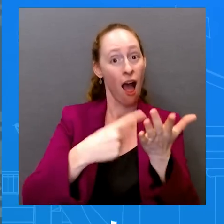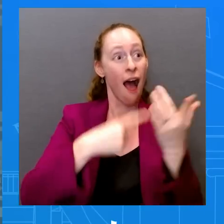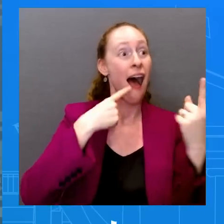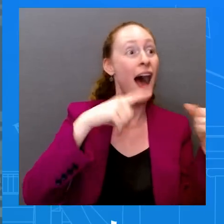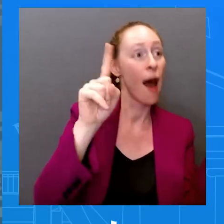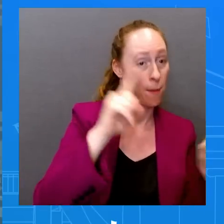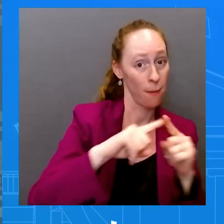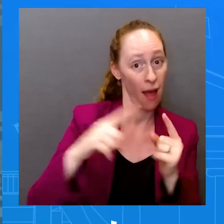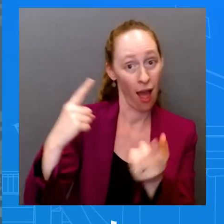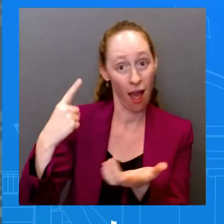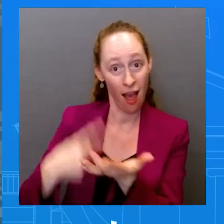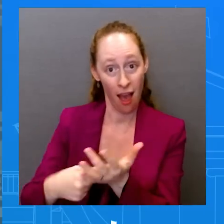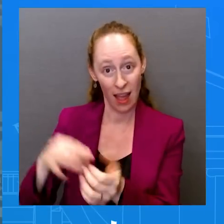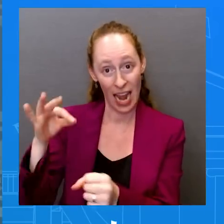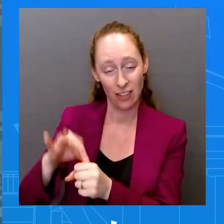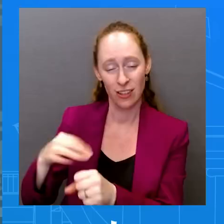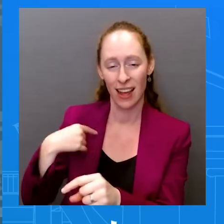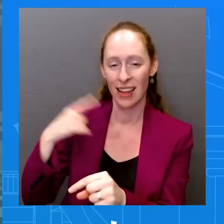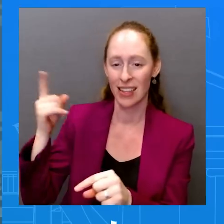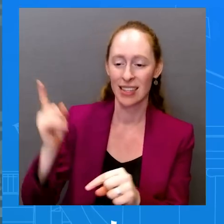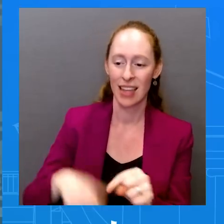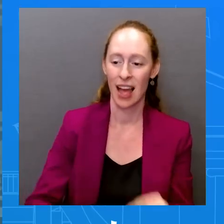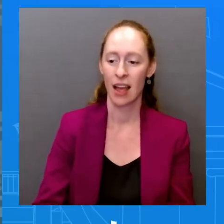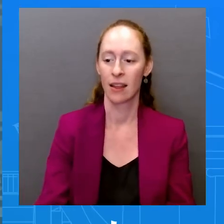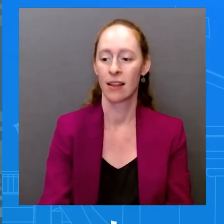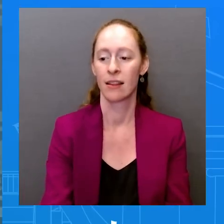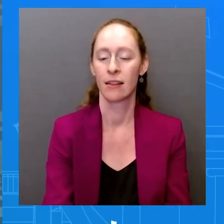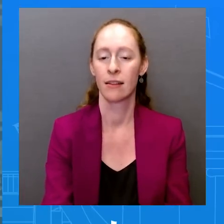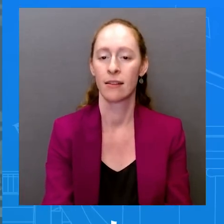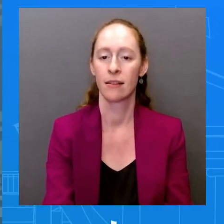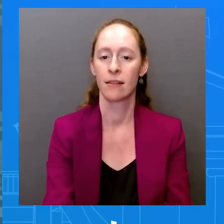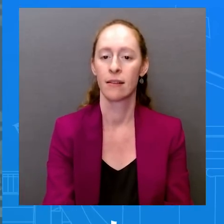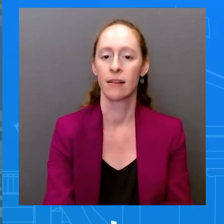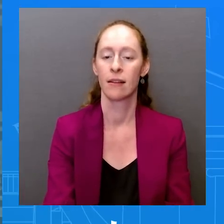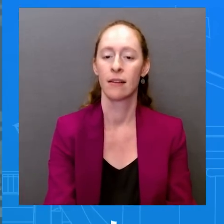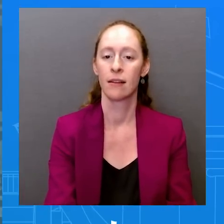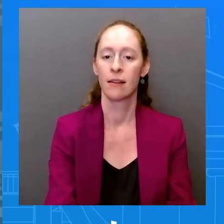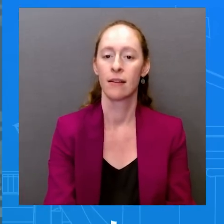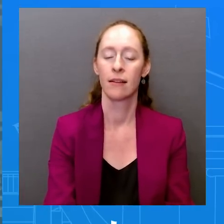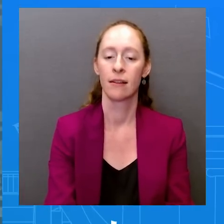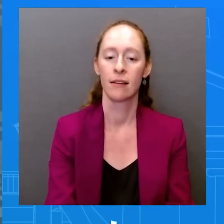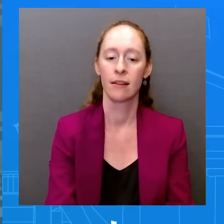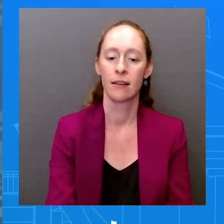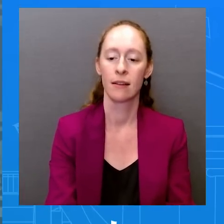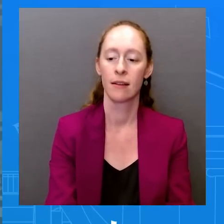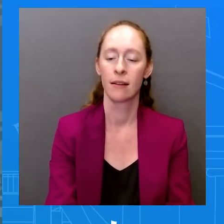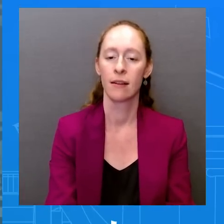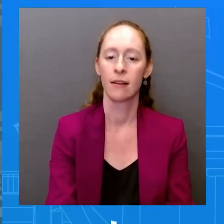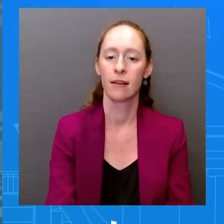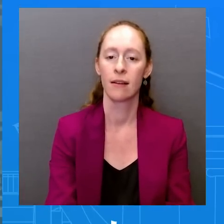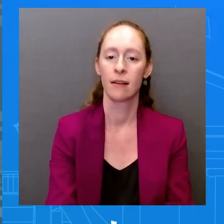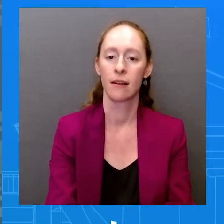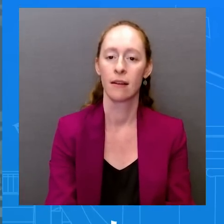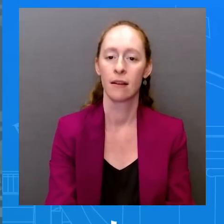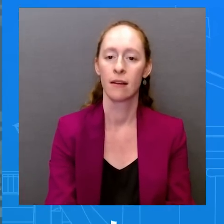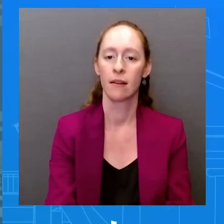We are going to talk about the successes that we have been able to do in the last 19 months for the American people.